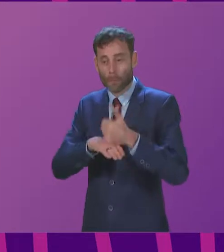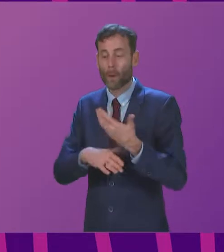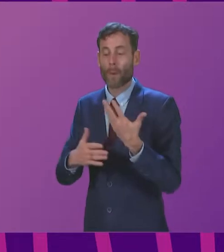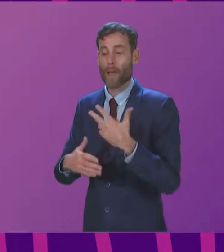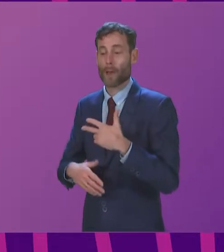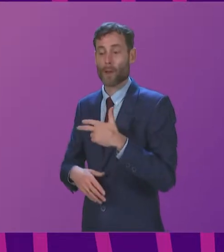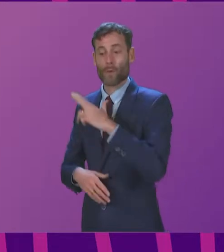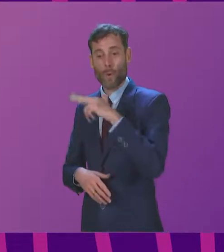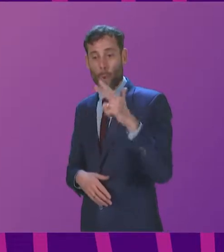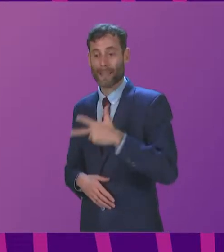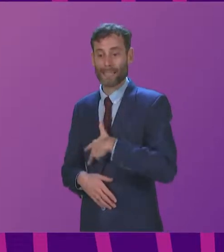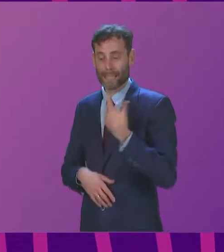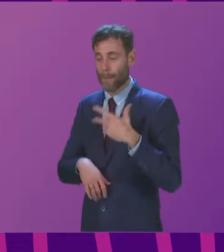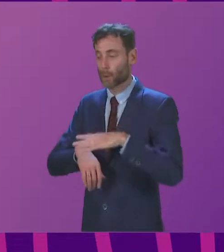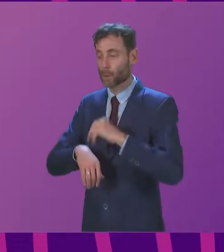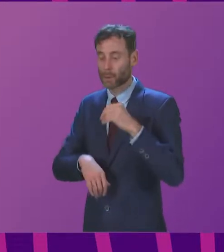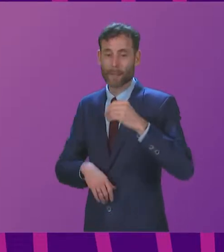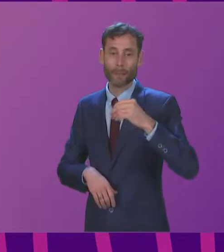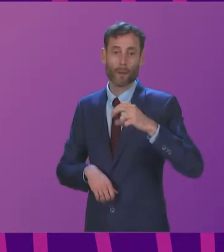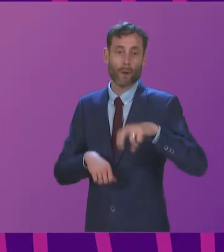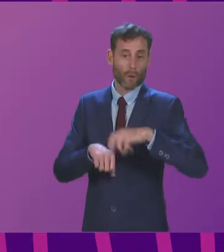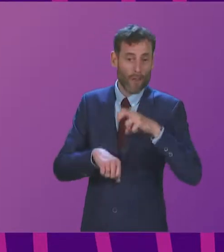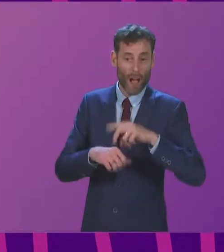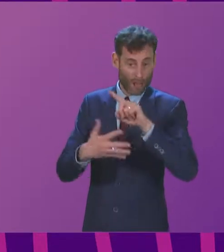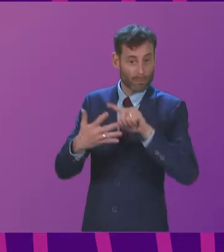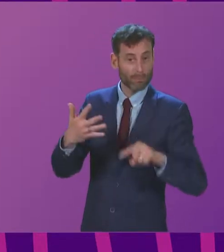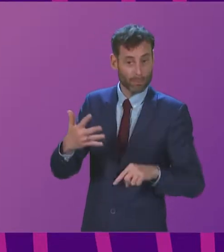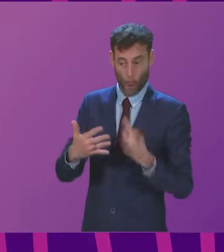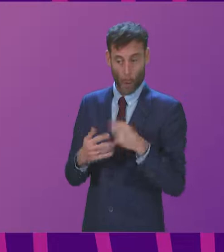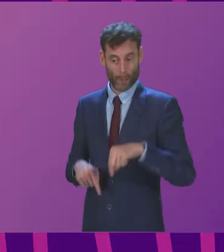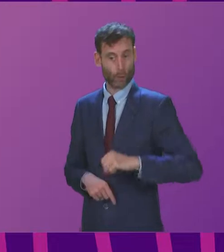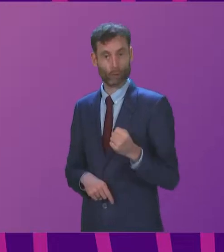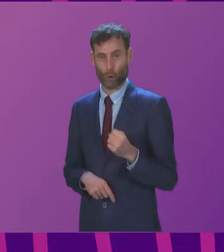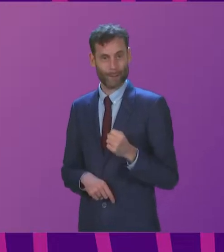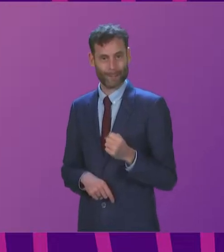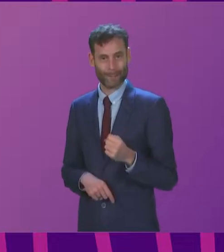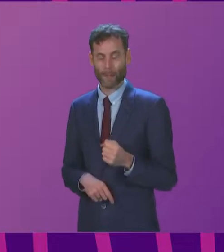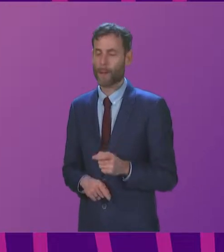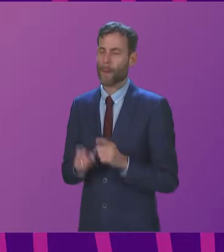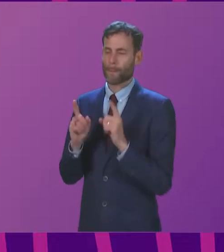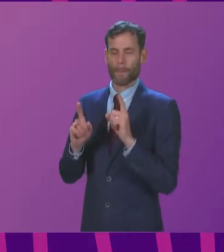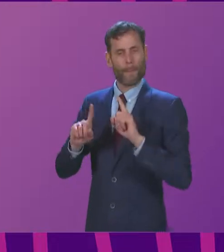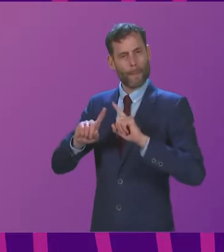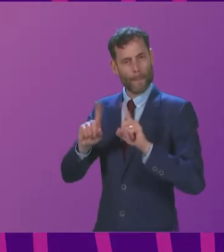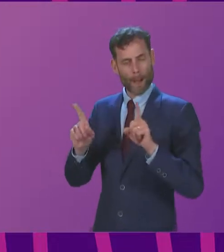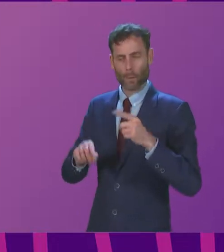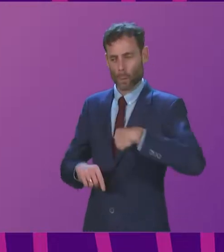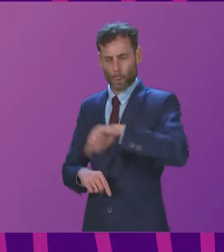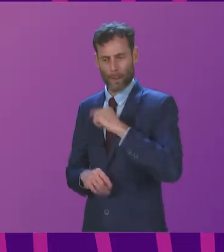Many cover a wider range of premises than Scotland’s does. However, we must reach decisions based on our circumstances,